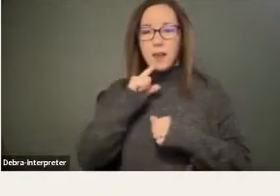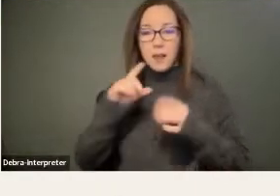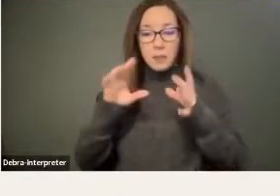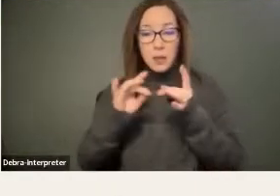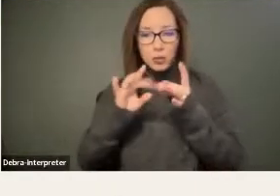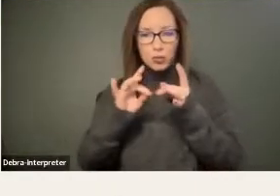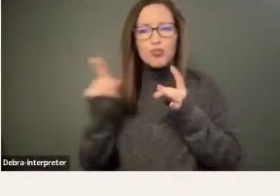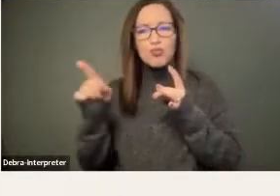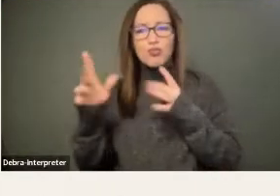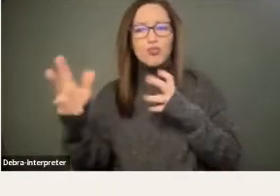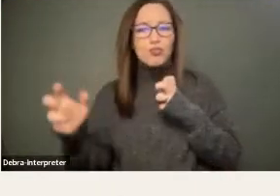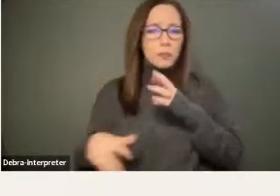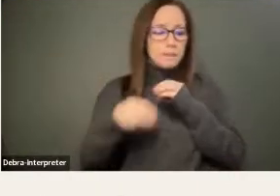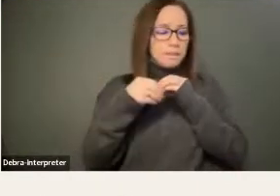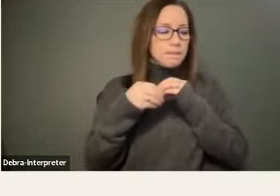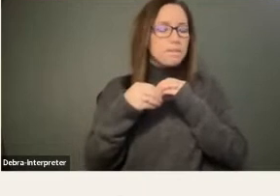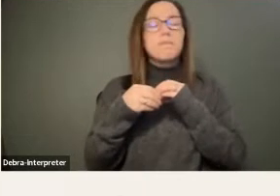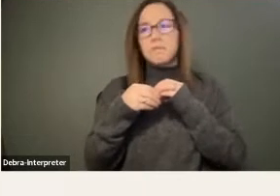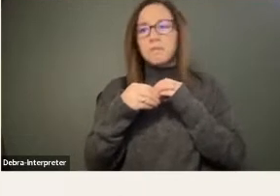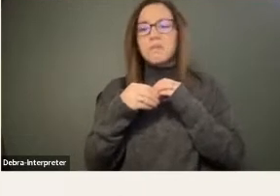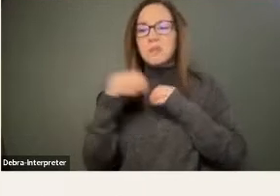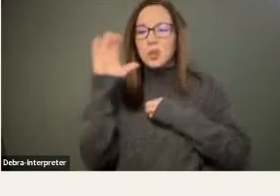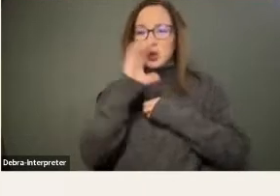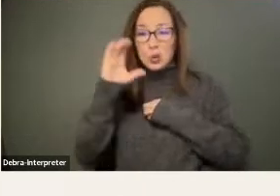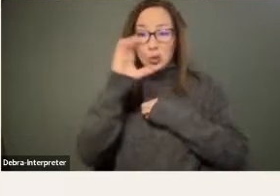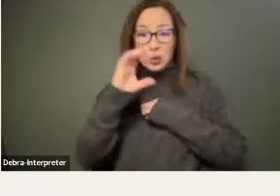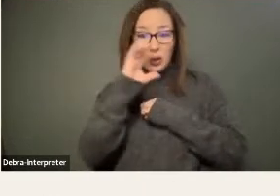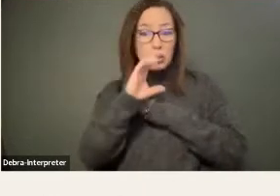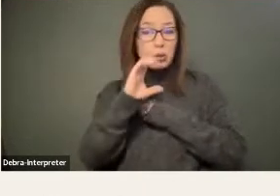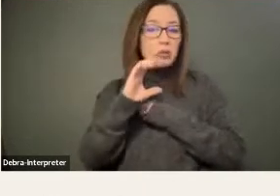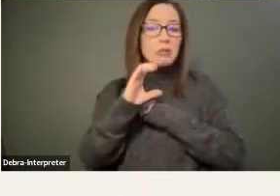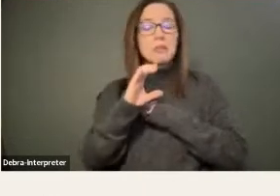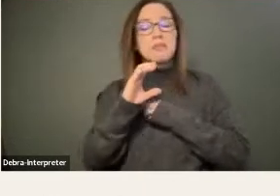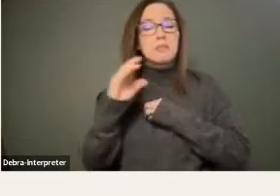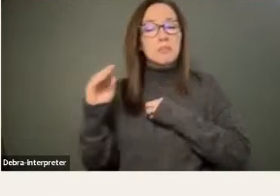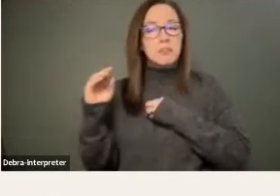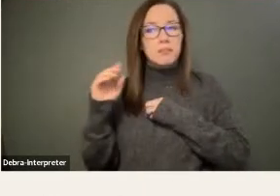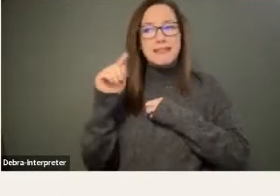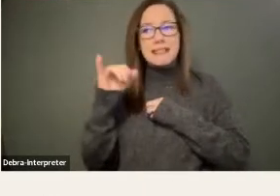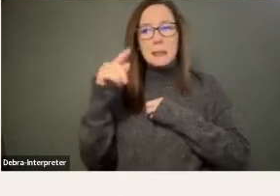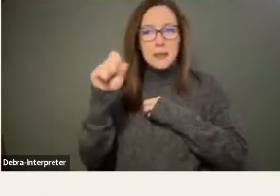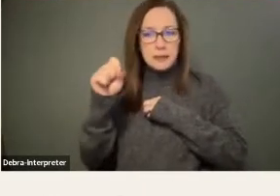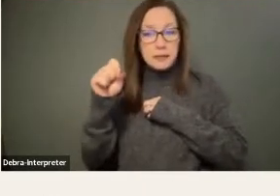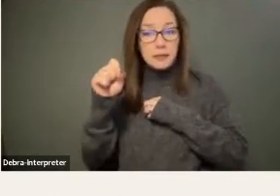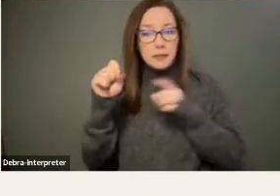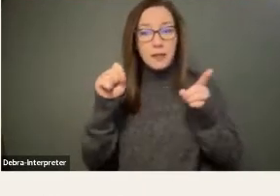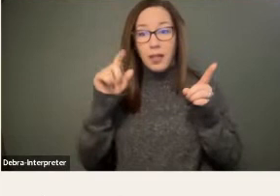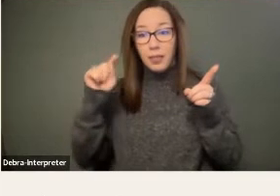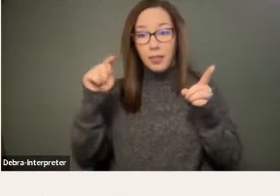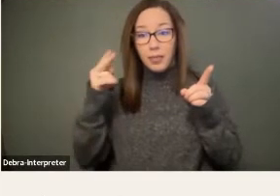So I just wanted to add to what Vanessa was saying about the thesaurus and some of the